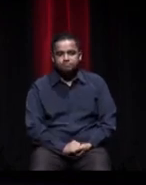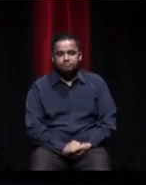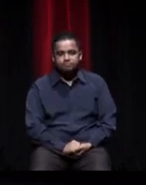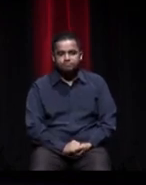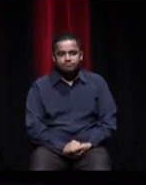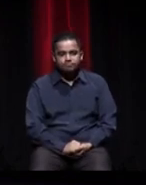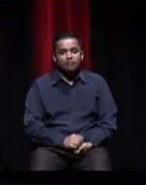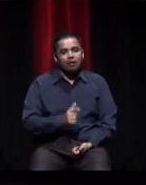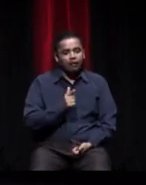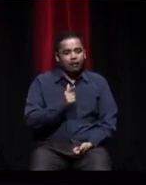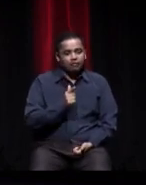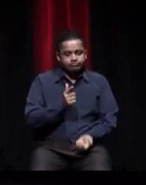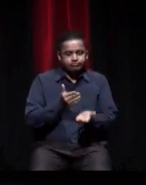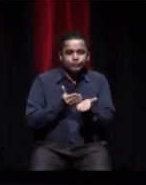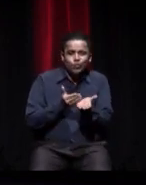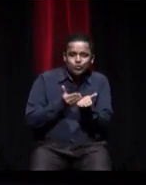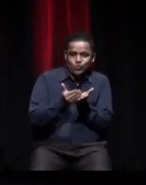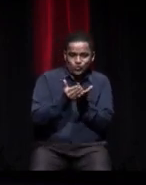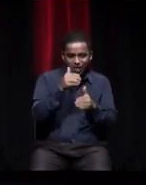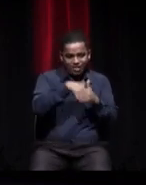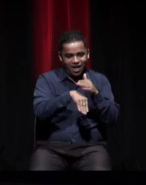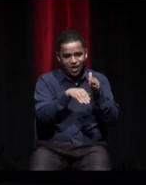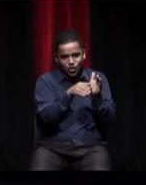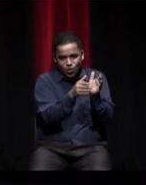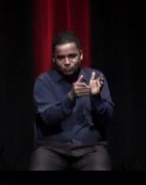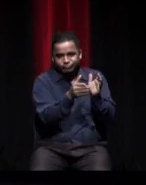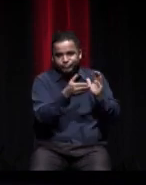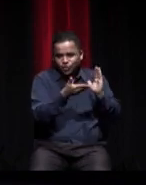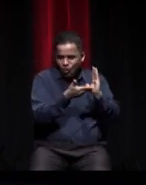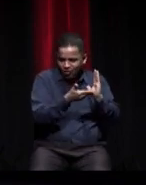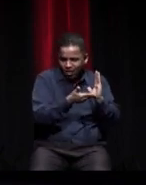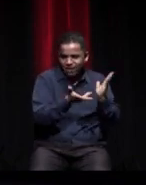there arise in National Congress a series of bills